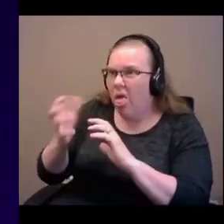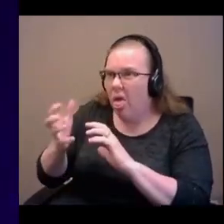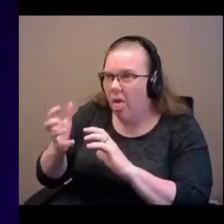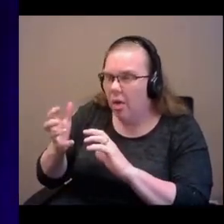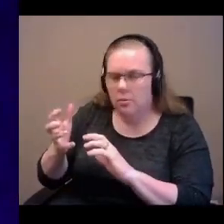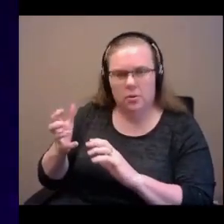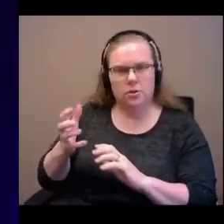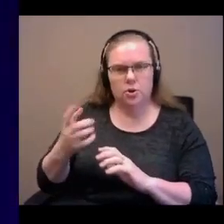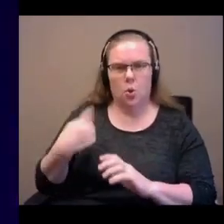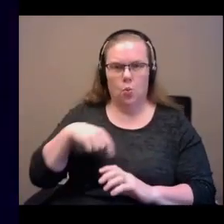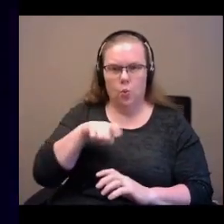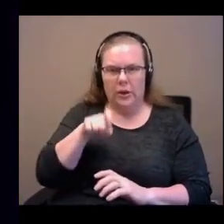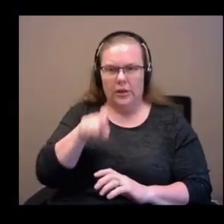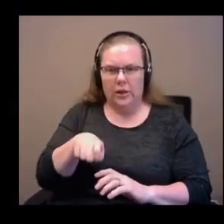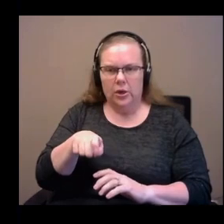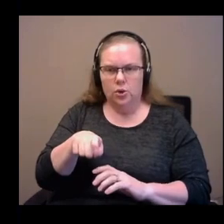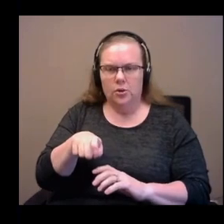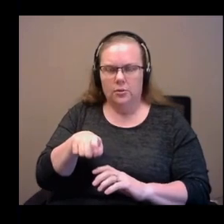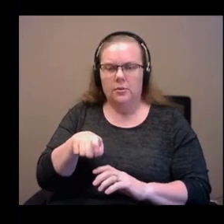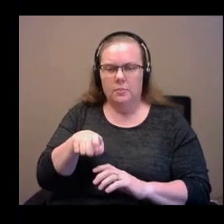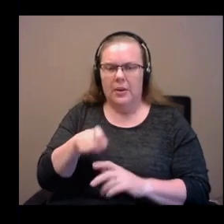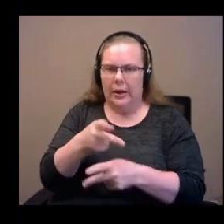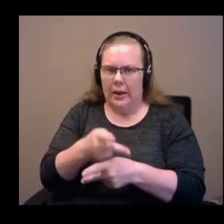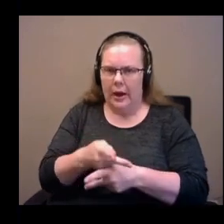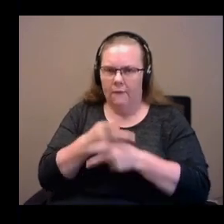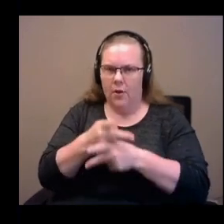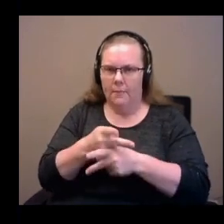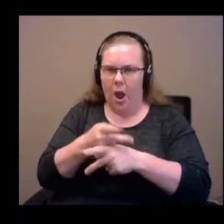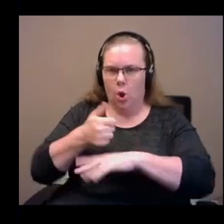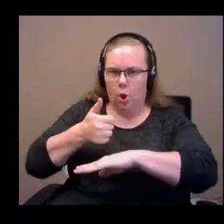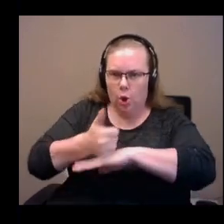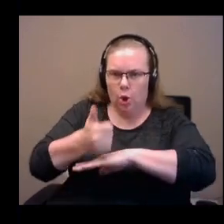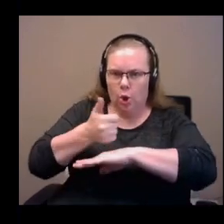what I’ll call accusatory use, and this is really easy to see in our personal life,